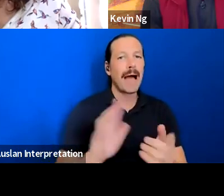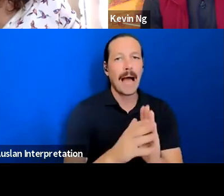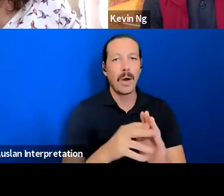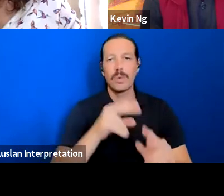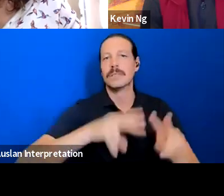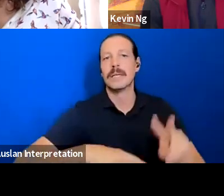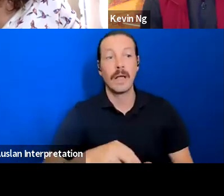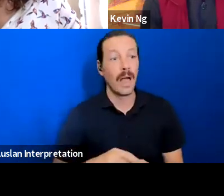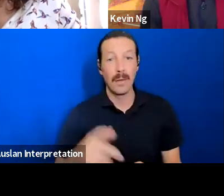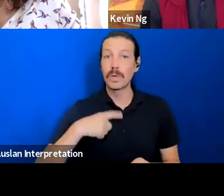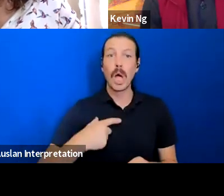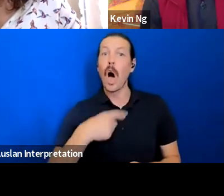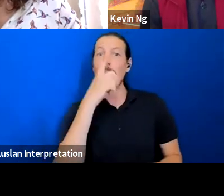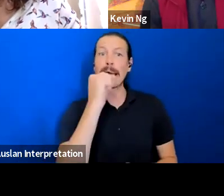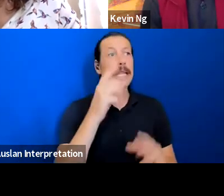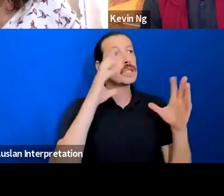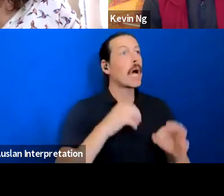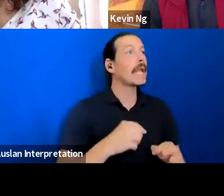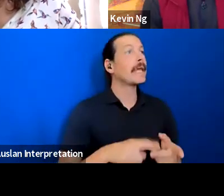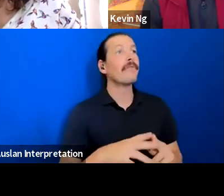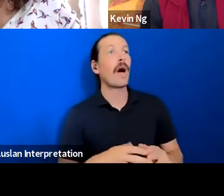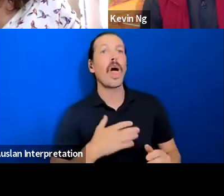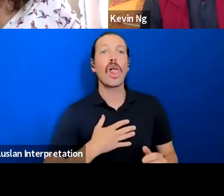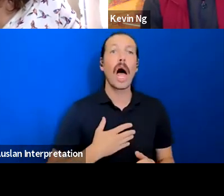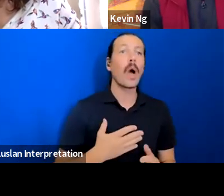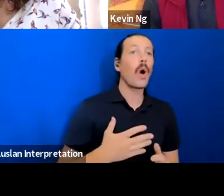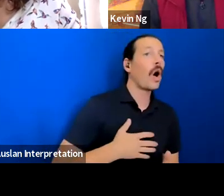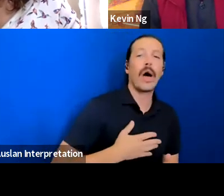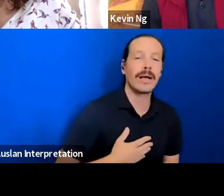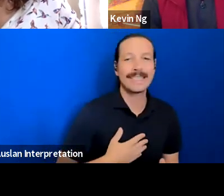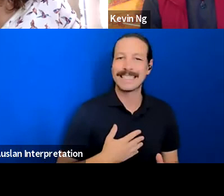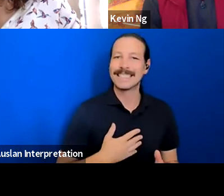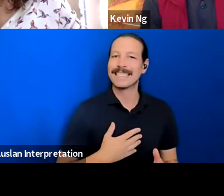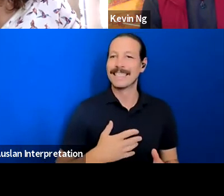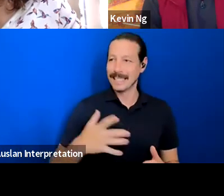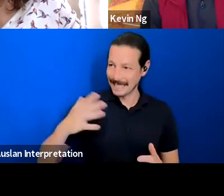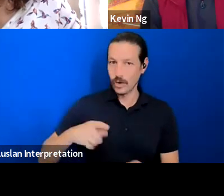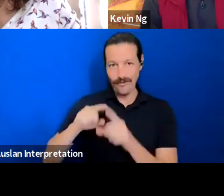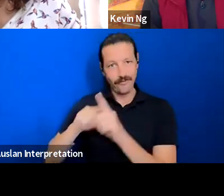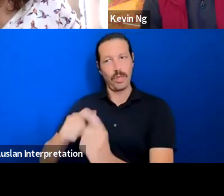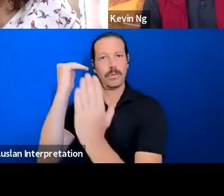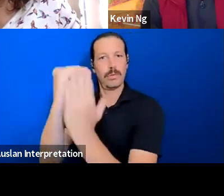might have a bias and I think it's like for me the fairness lies on relying on what that criteria is,